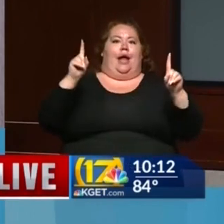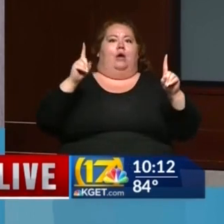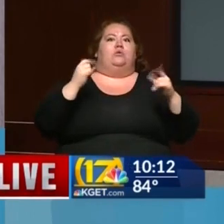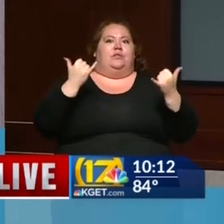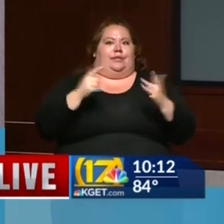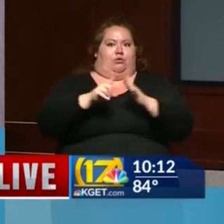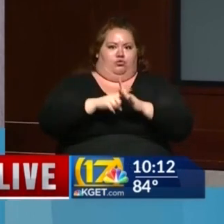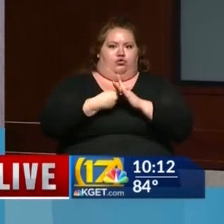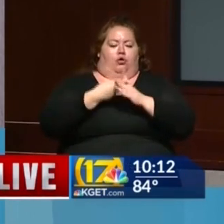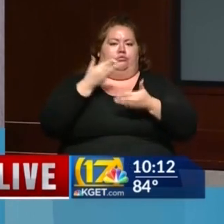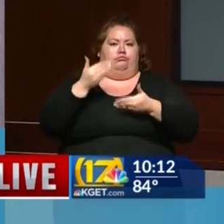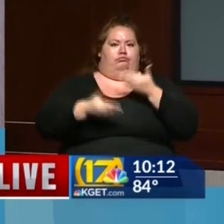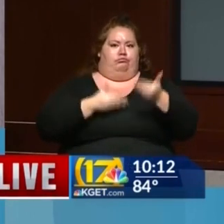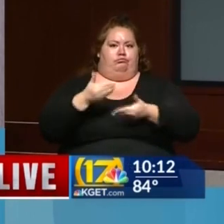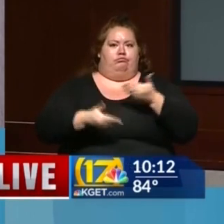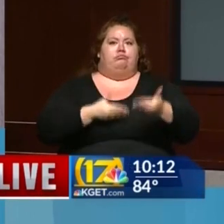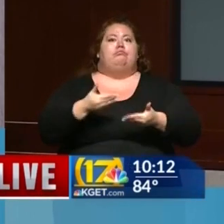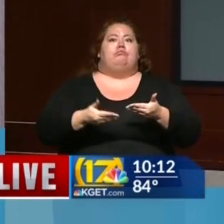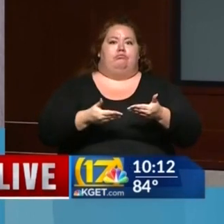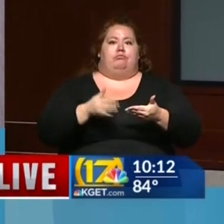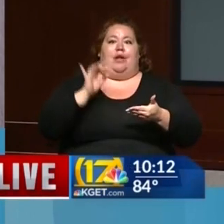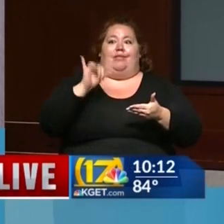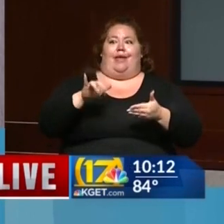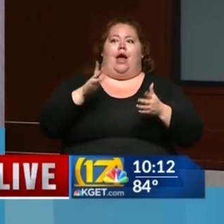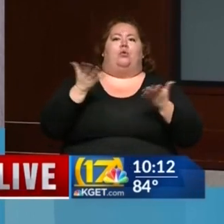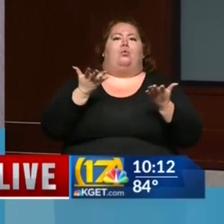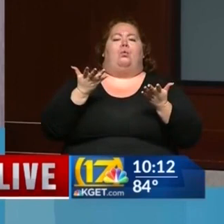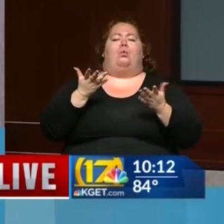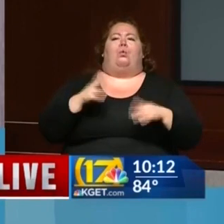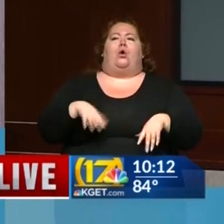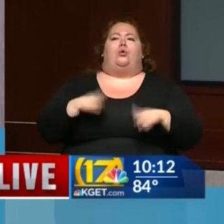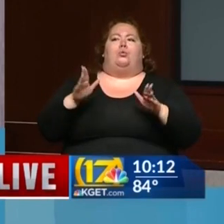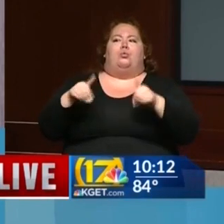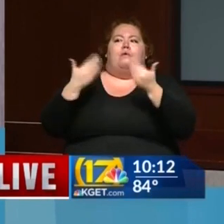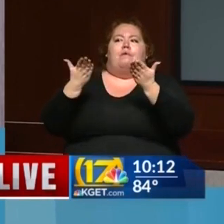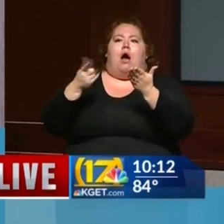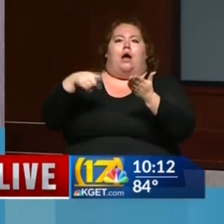PROGRAM WHICH WAS ANNOUNCED JUST ABOUT A WEEK AGO IS CURRENTLY